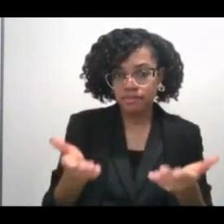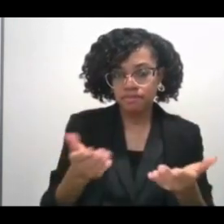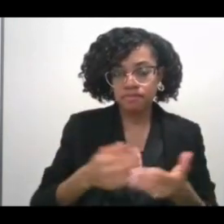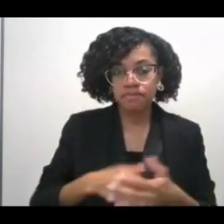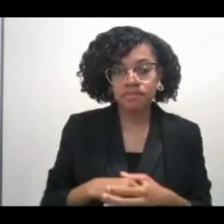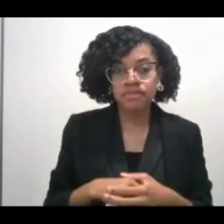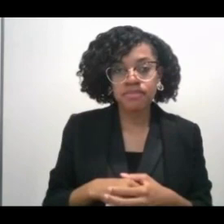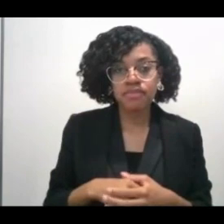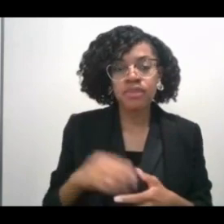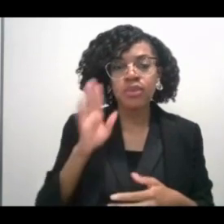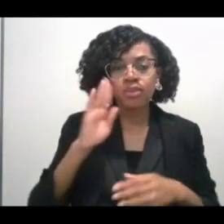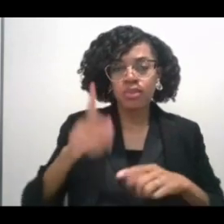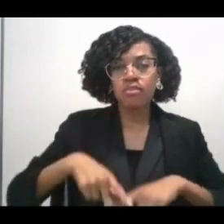pause and let you read this.